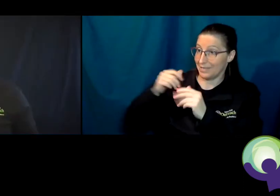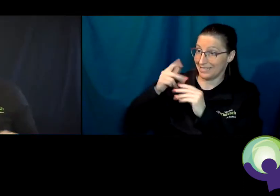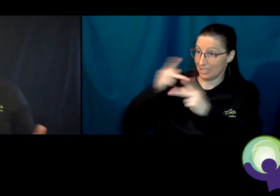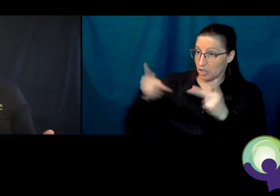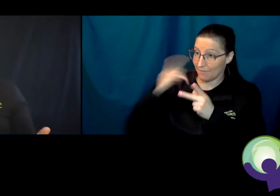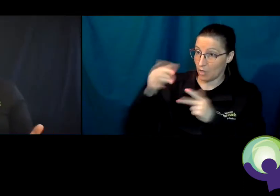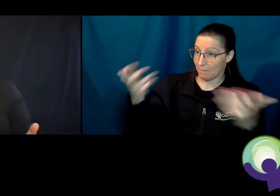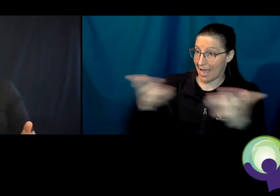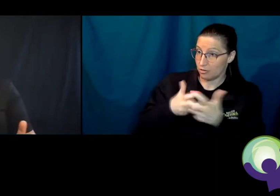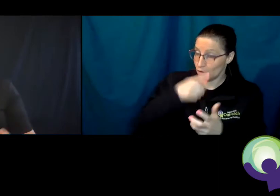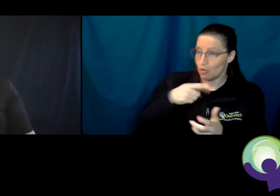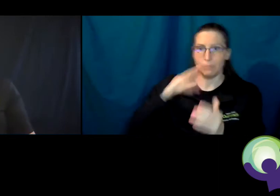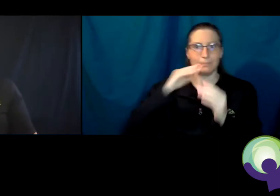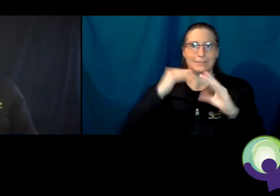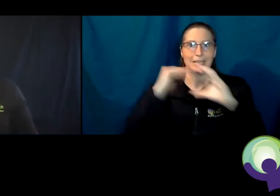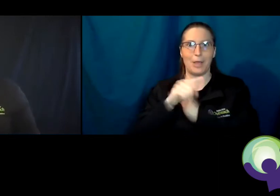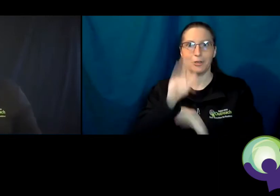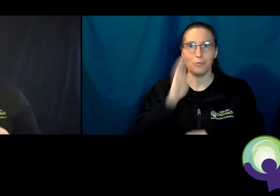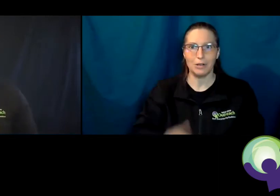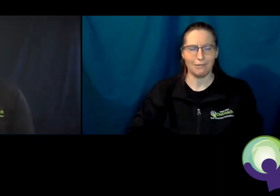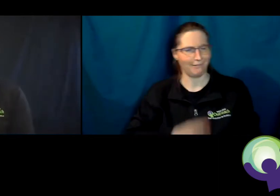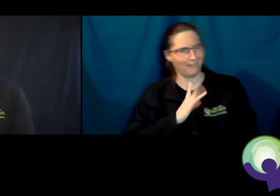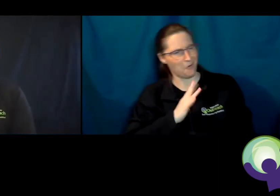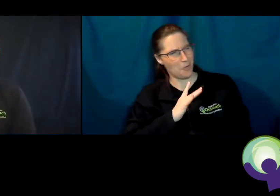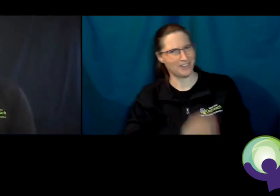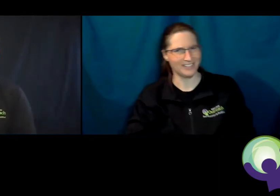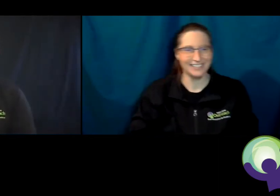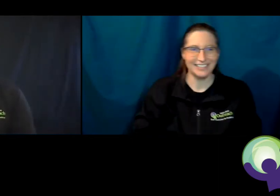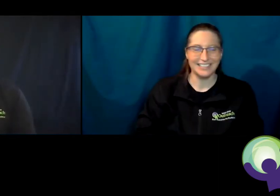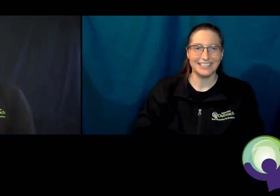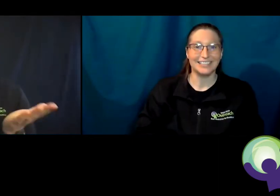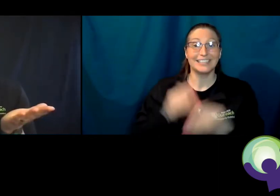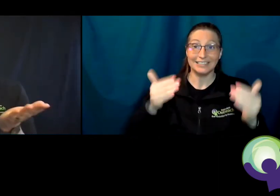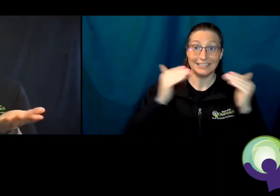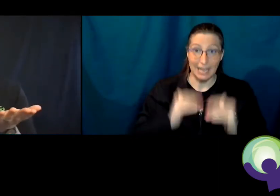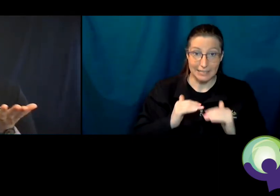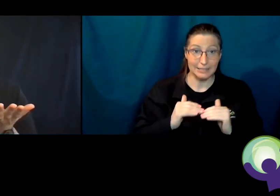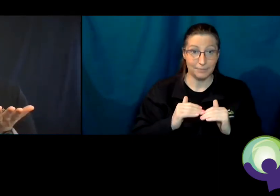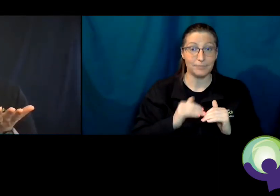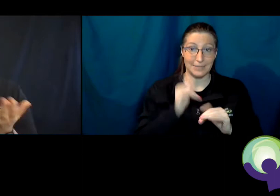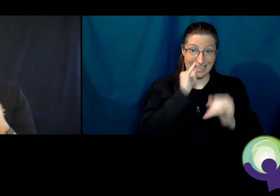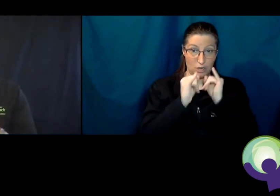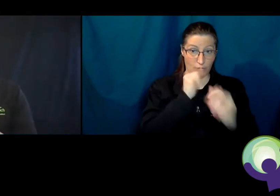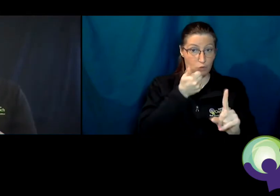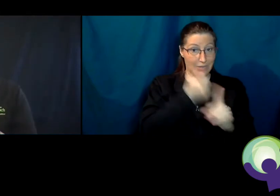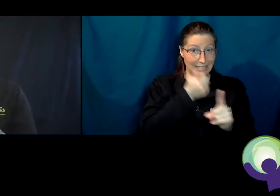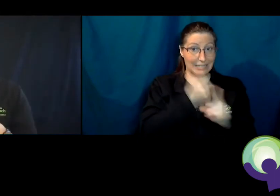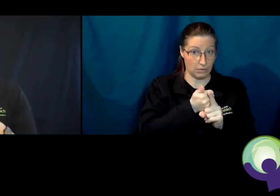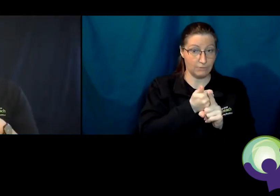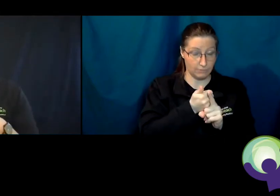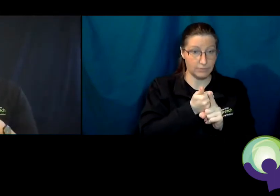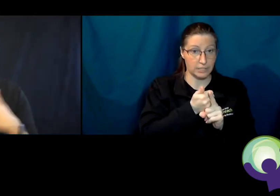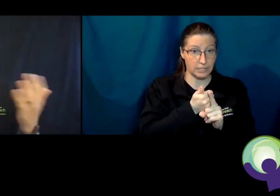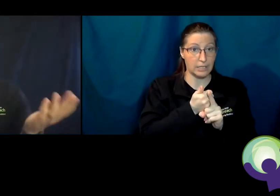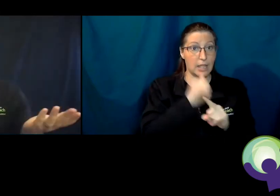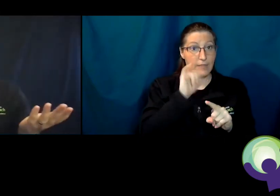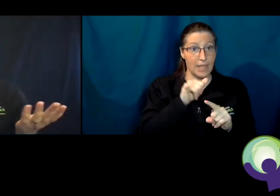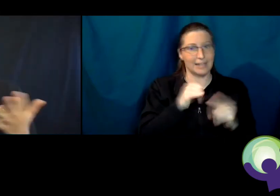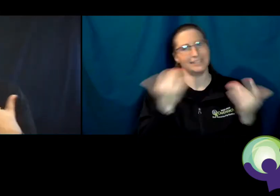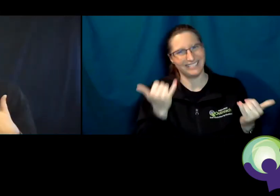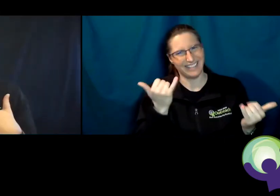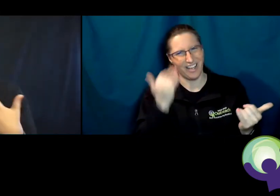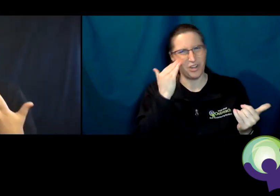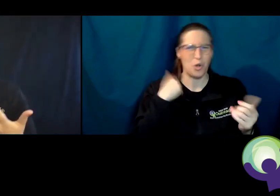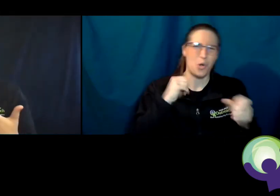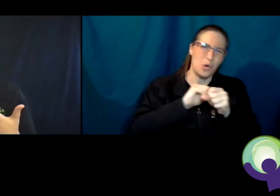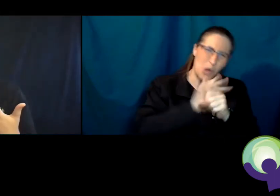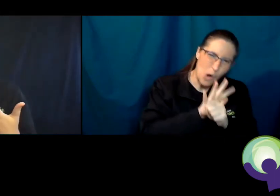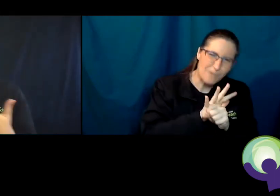Keith: Cool. So the next goes into that interview itself. Now with COVID,